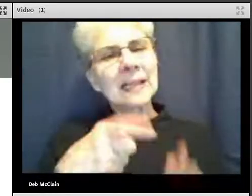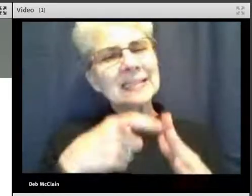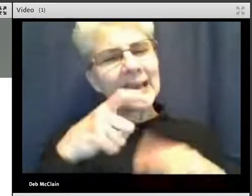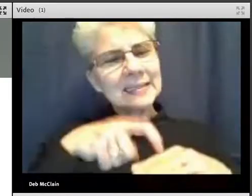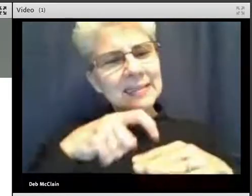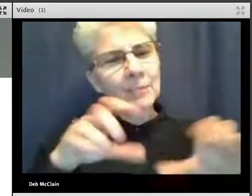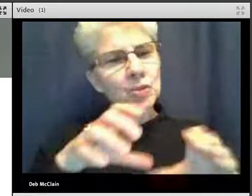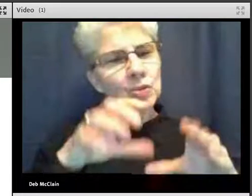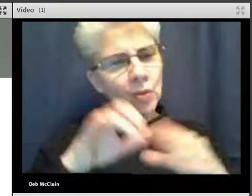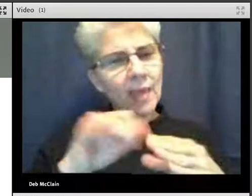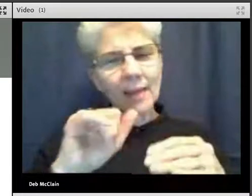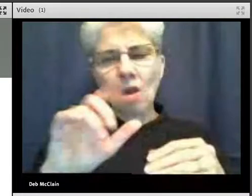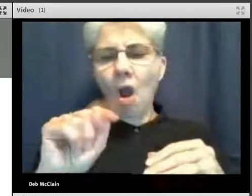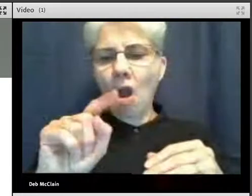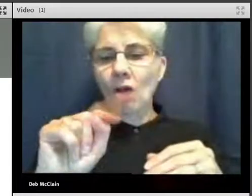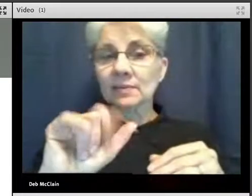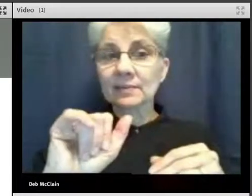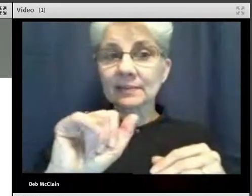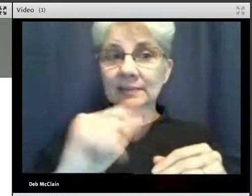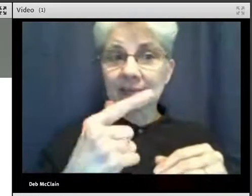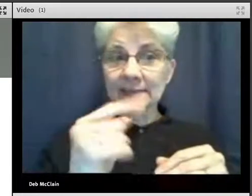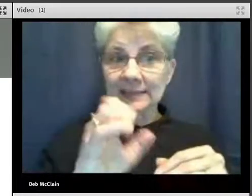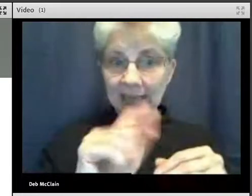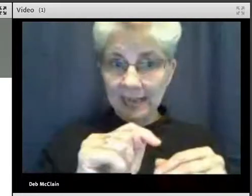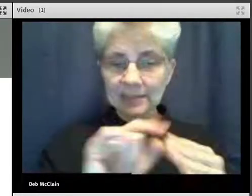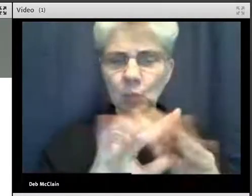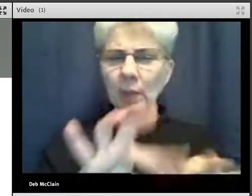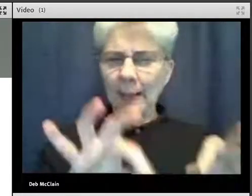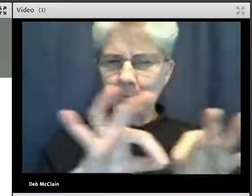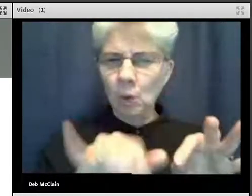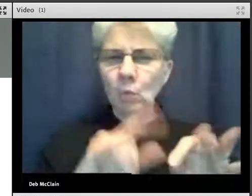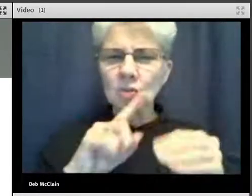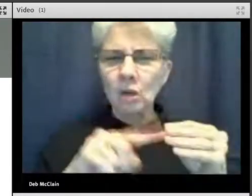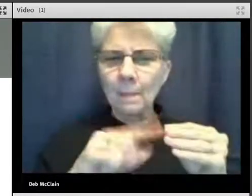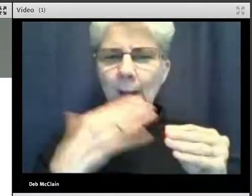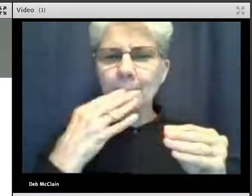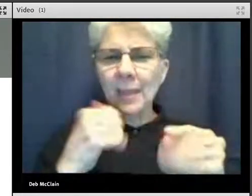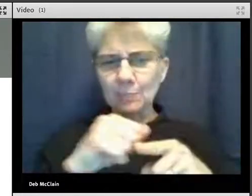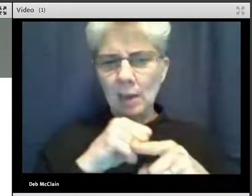So really take the time to do that alt-text. It's really important. We're going to talk about